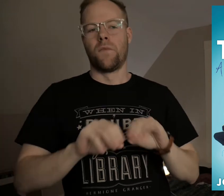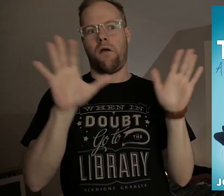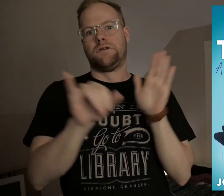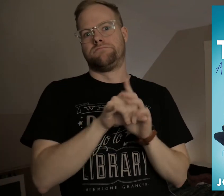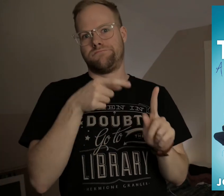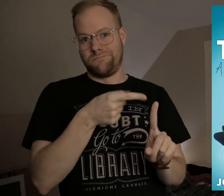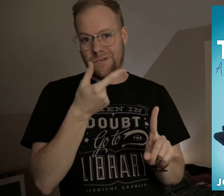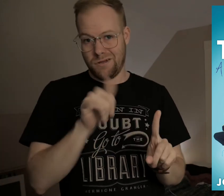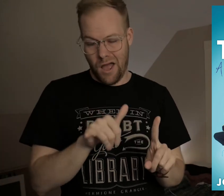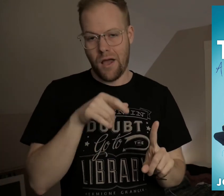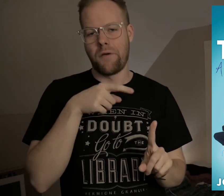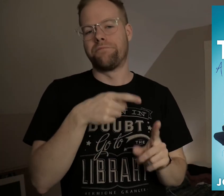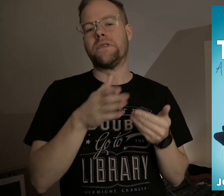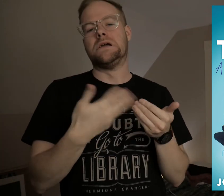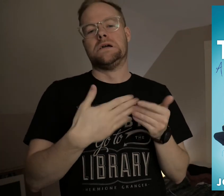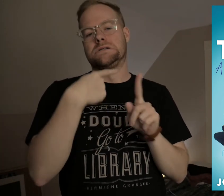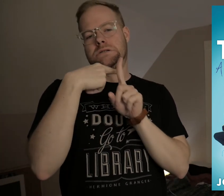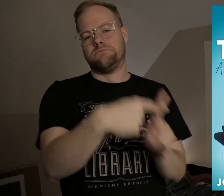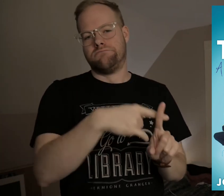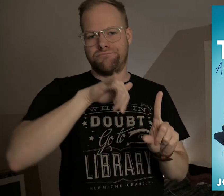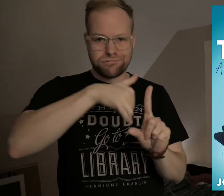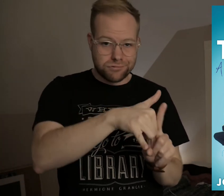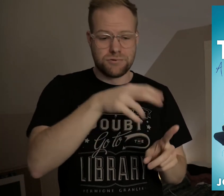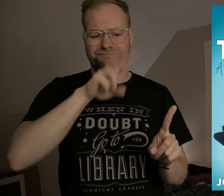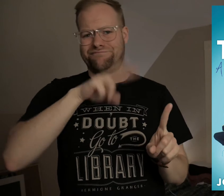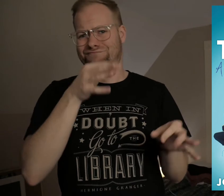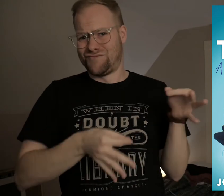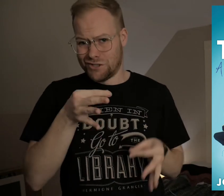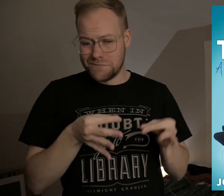Obviously gay, they were an easy target for bullying and judgment.